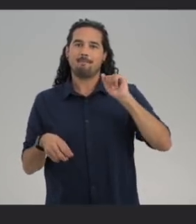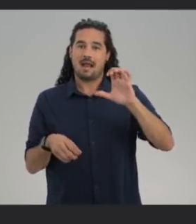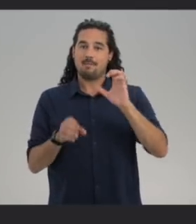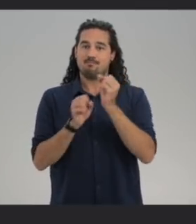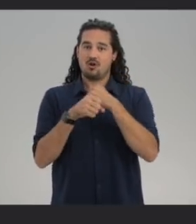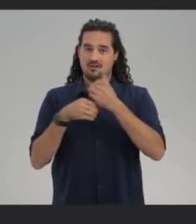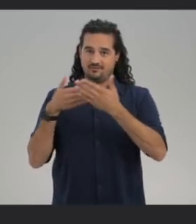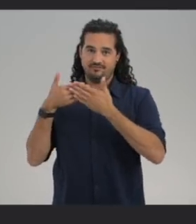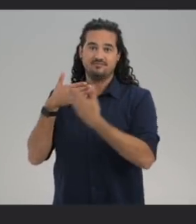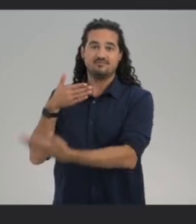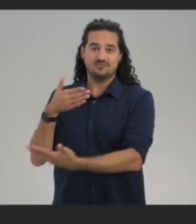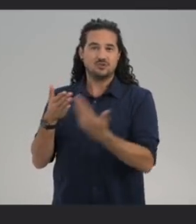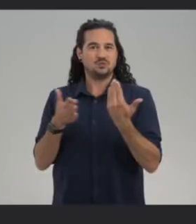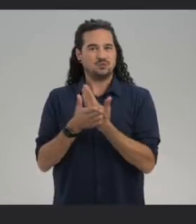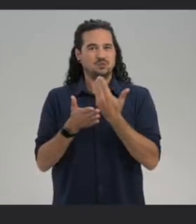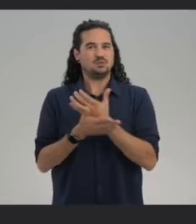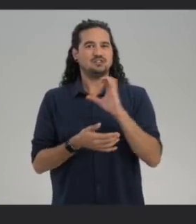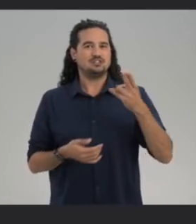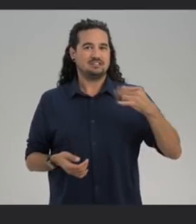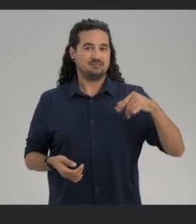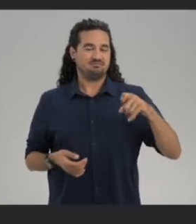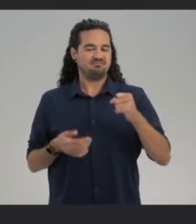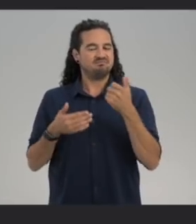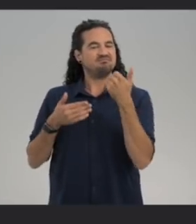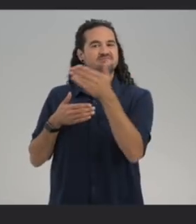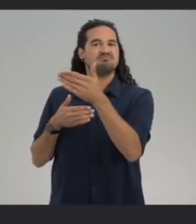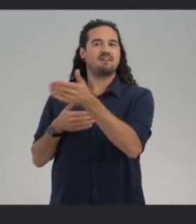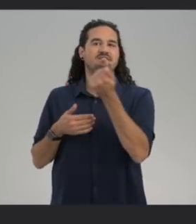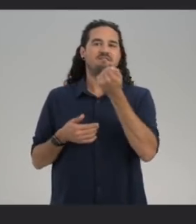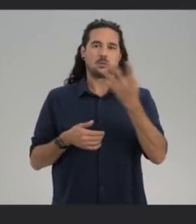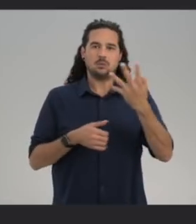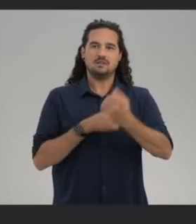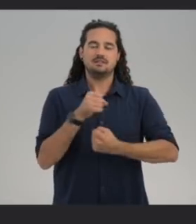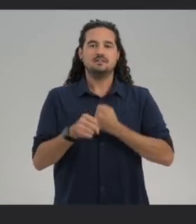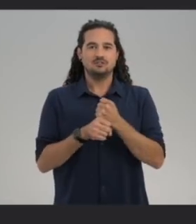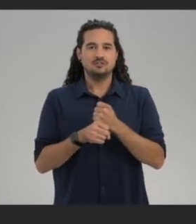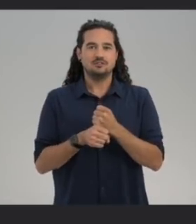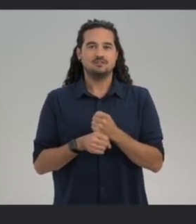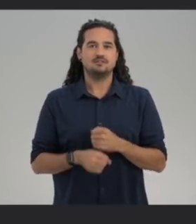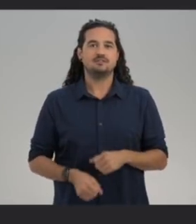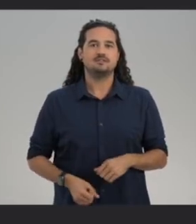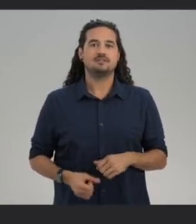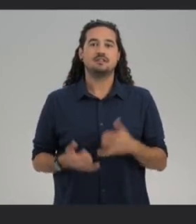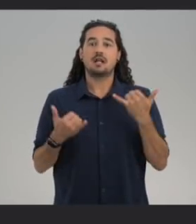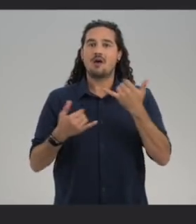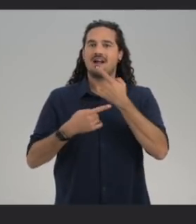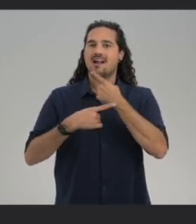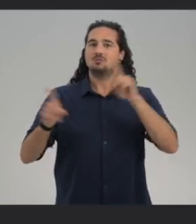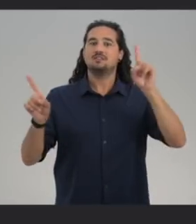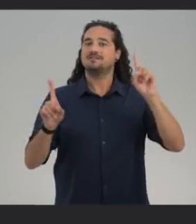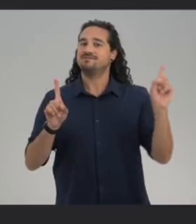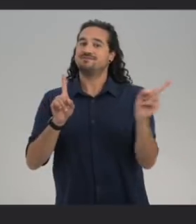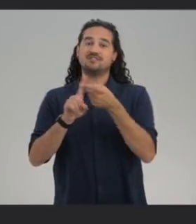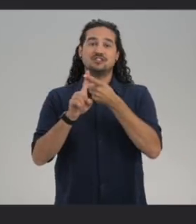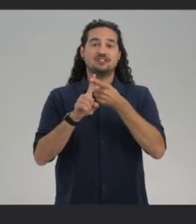over the next couple of years. Well, today, we are incredibly excited to announce our first step in this transition,